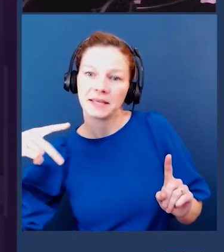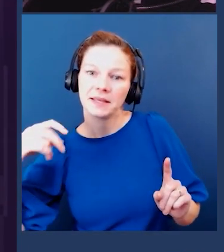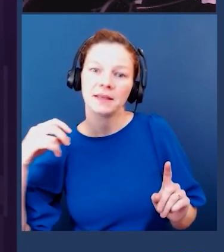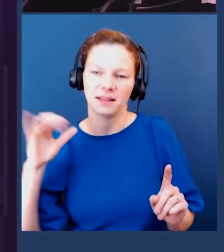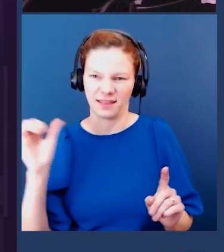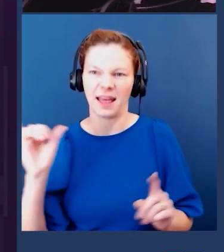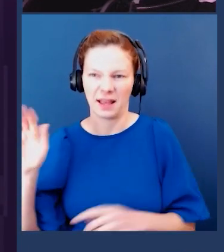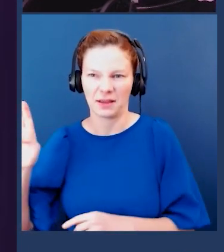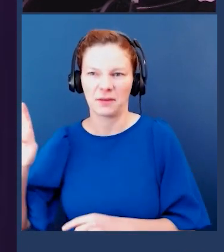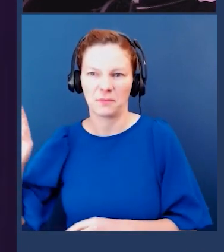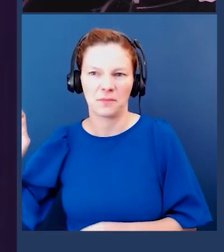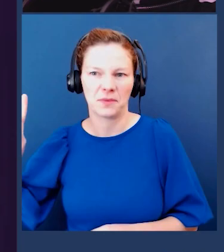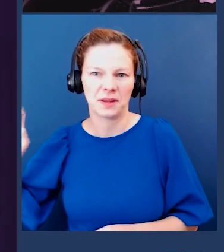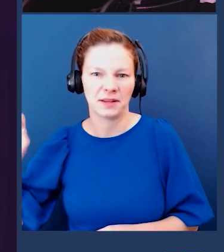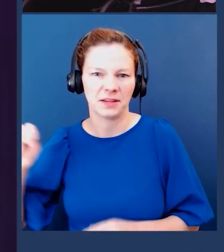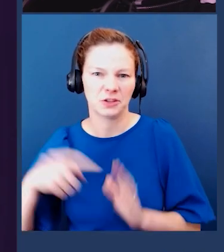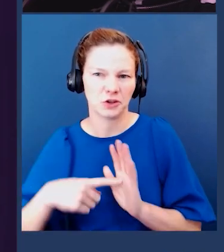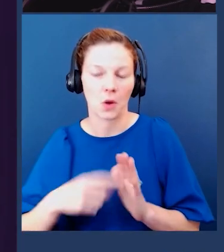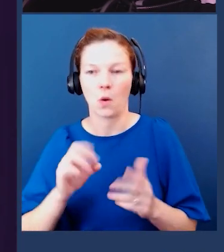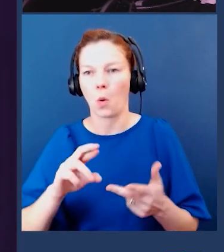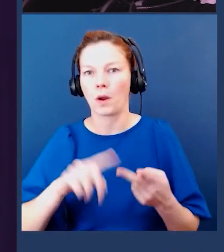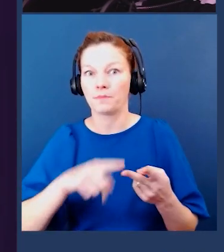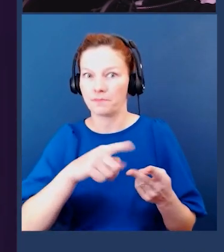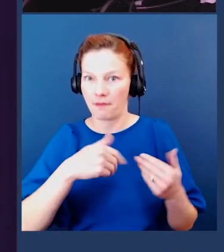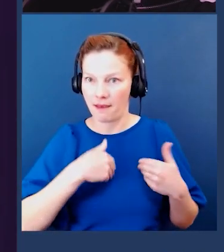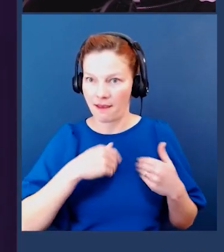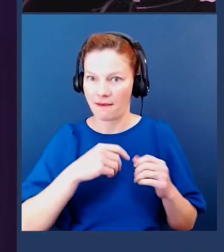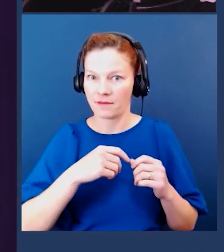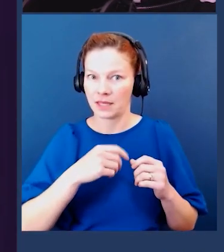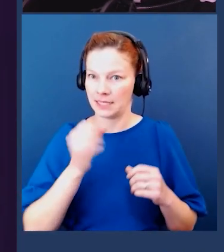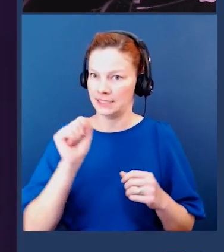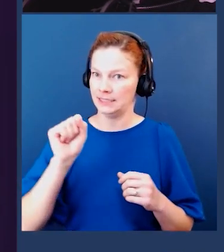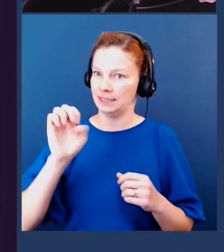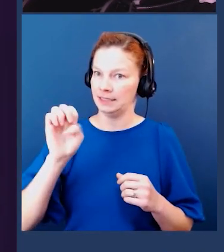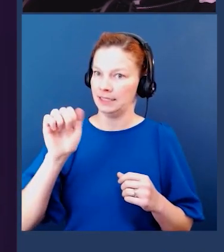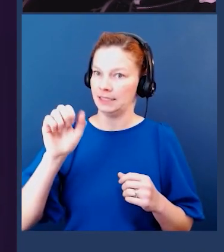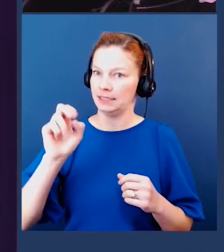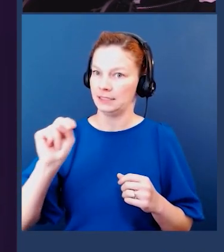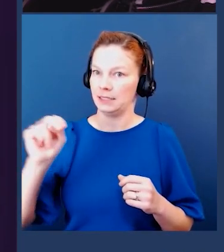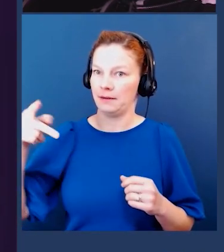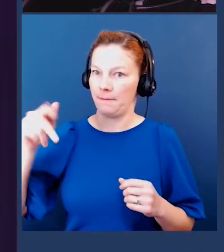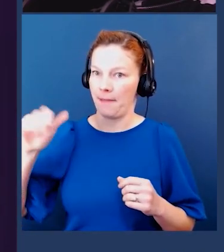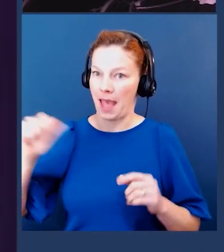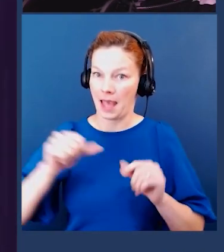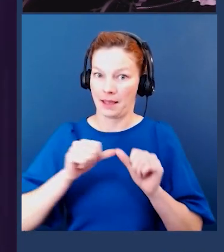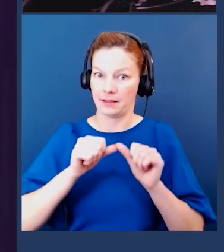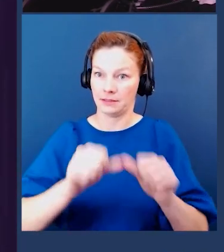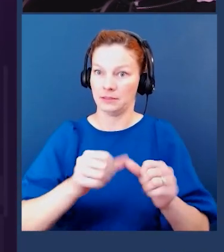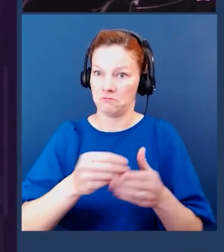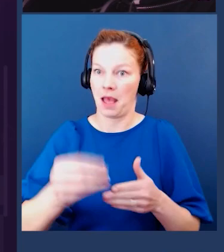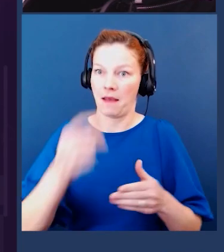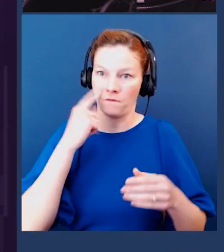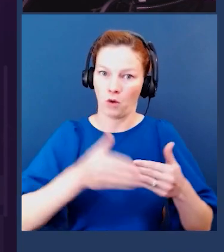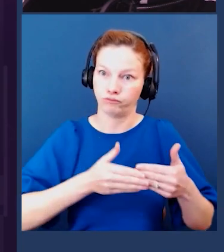is in this season pass, I'm going to offer him, you know, something different. Dust. It's not. It's not a good improvement.